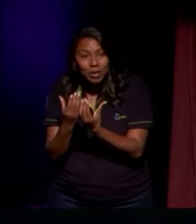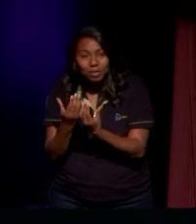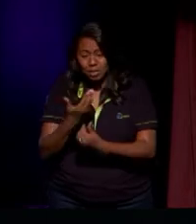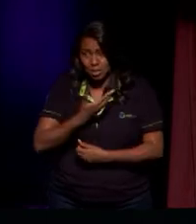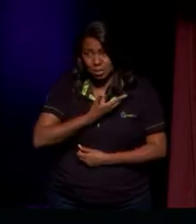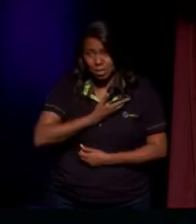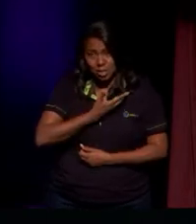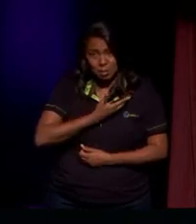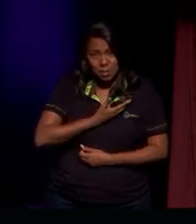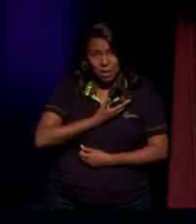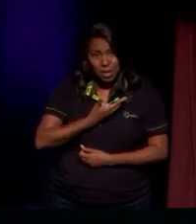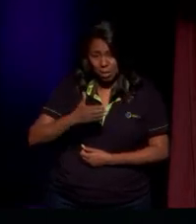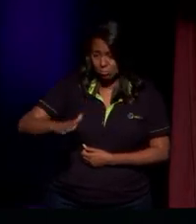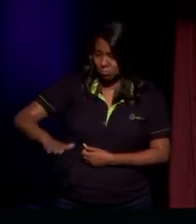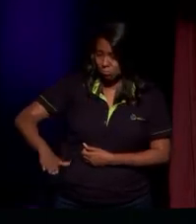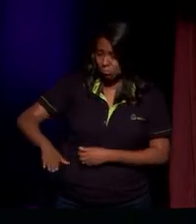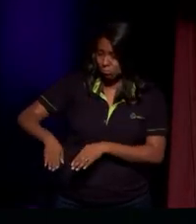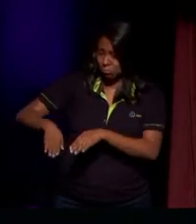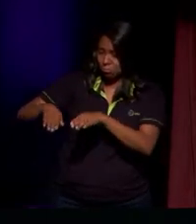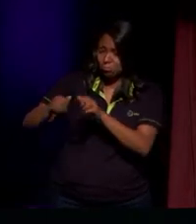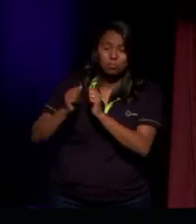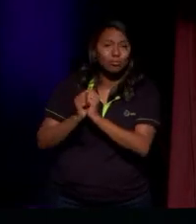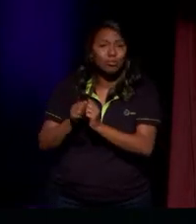childhood, dropping out of school